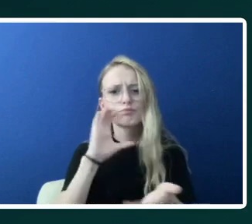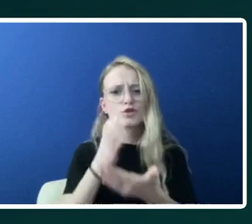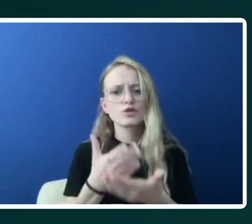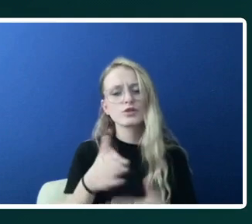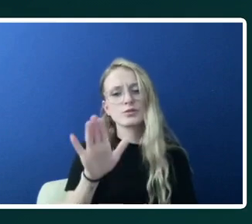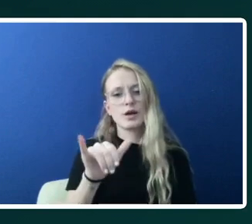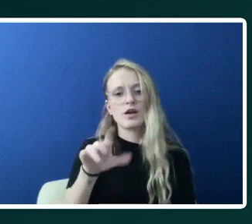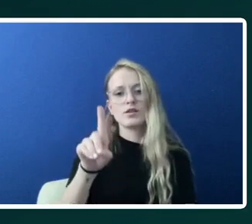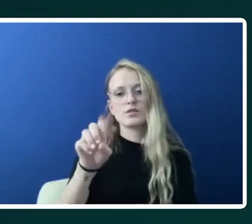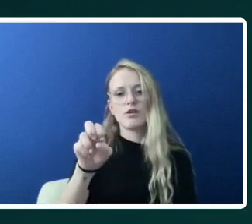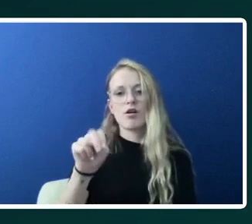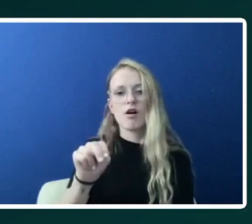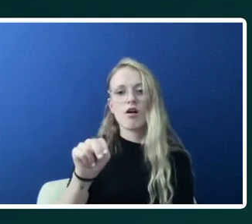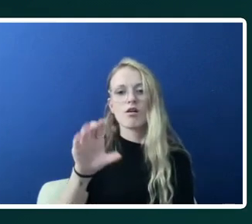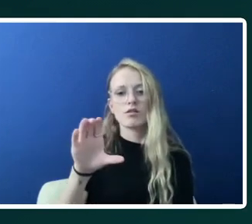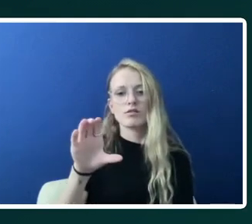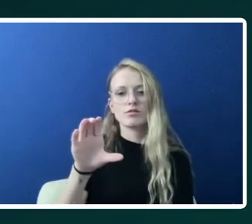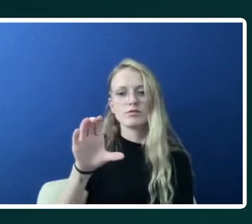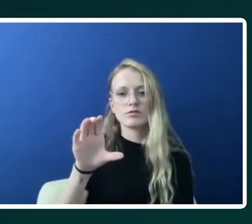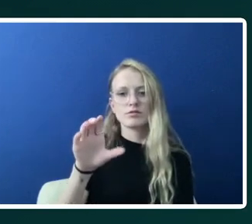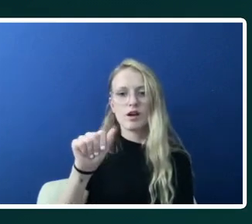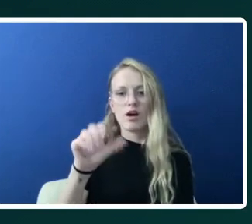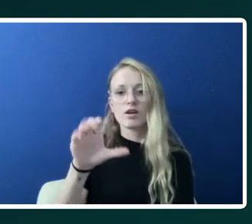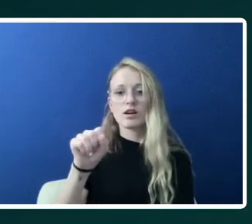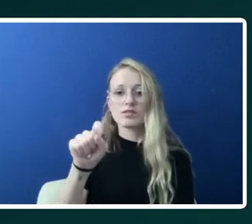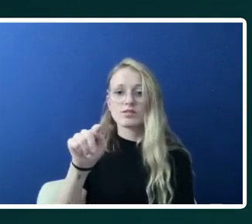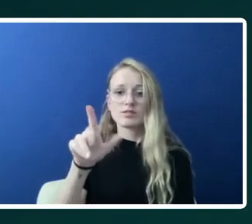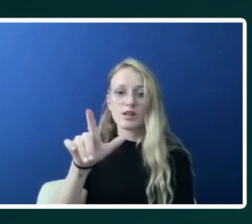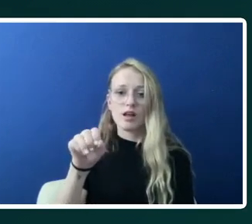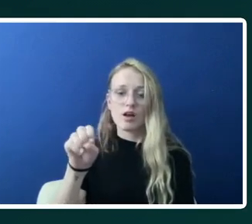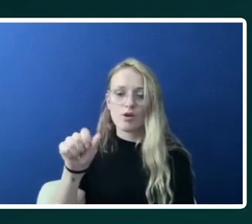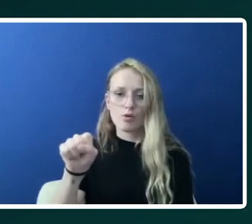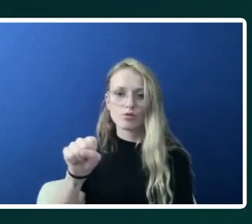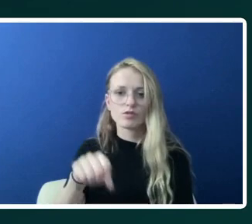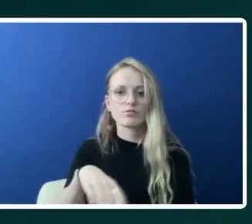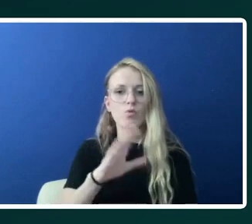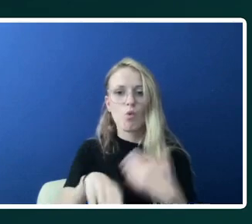created entirely of fabric and sewing notions. It is a portrait of her grandmother,